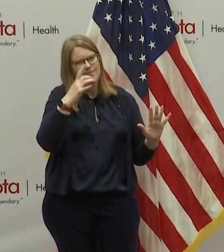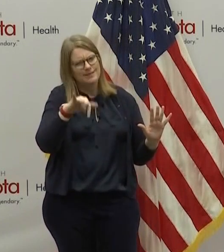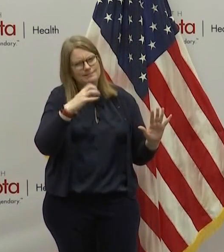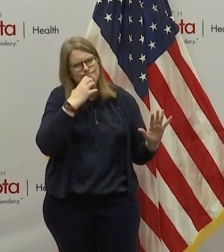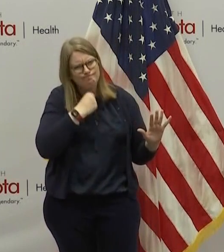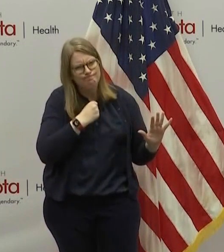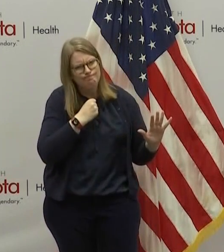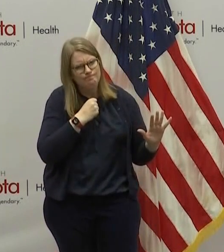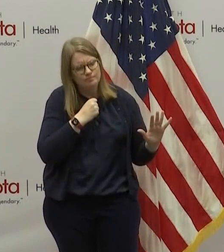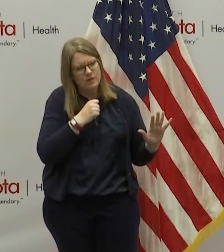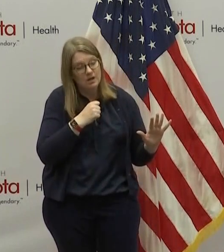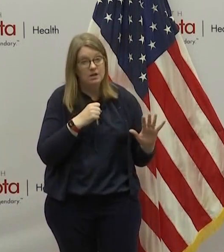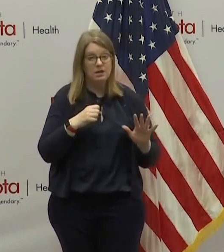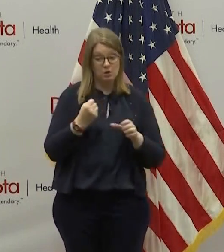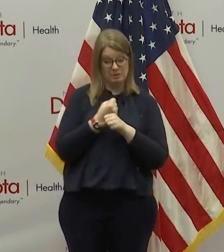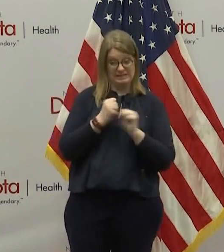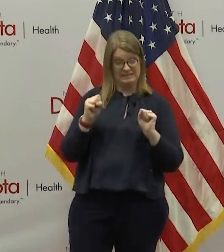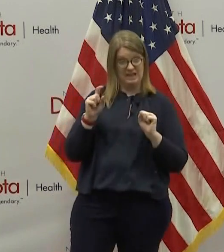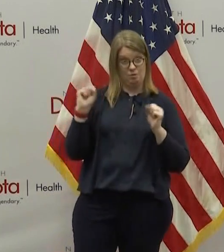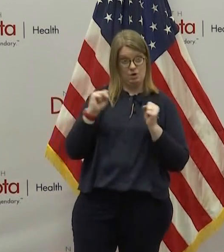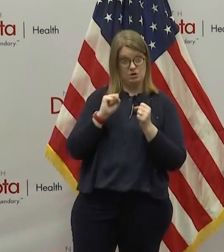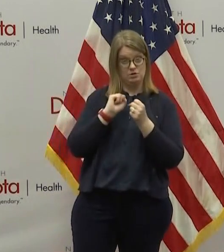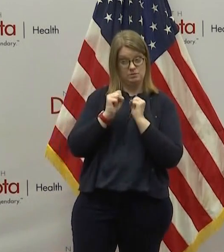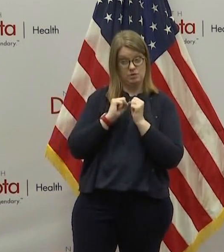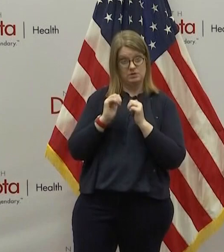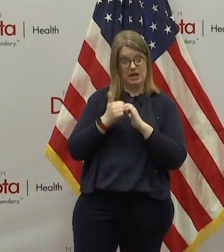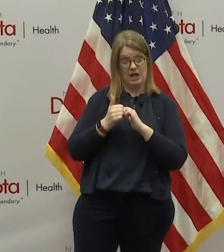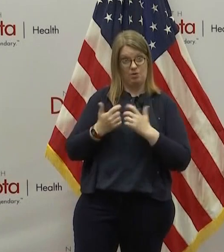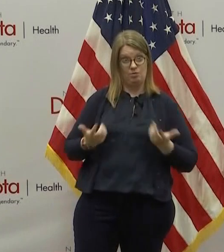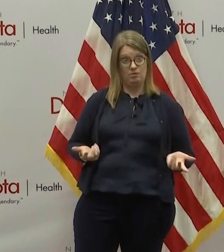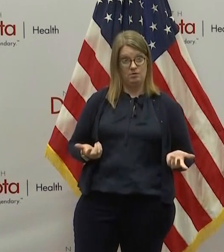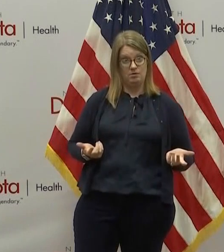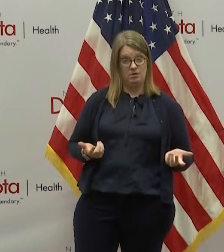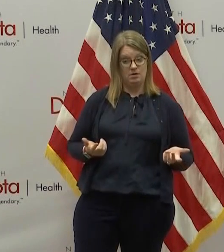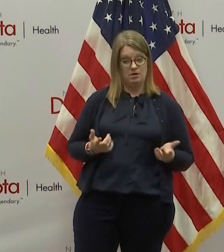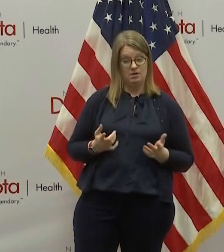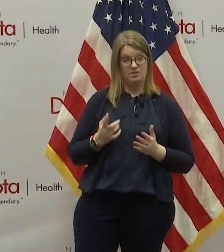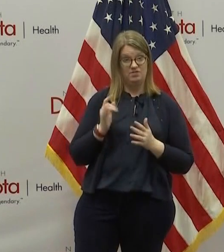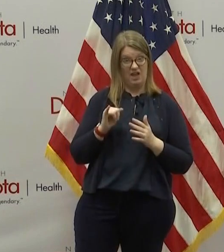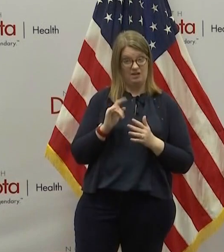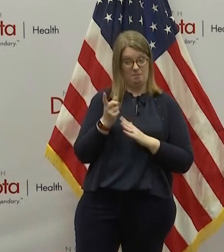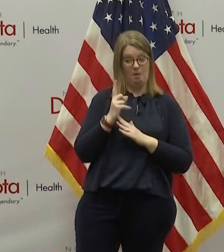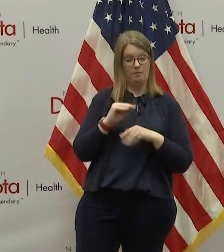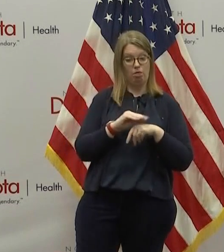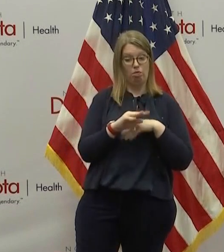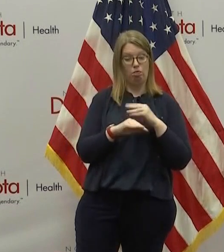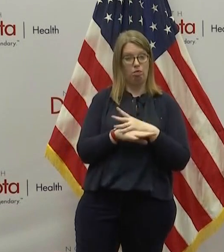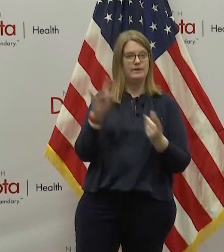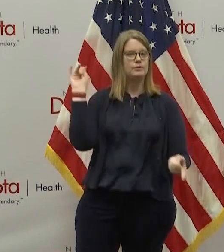DECEMBER 14th. WE UNDERSTAND HOW IMPORTANT THIS IS TO NORTH DAKOTANS.